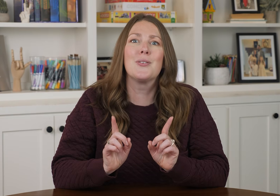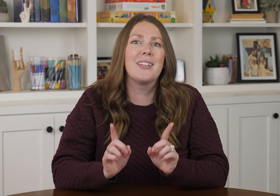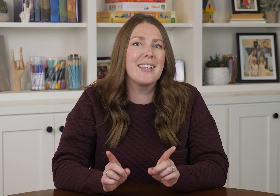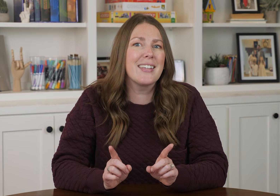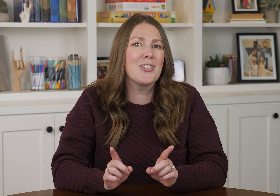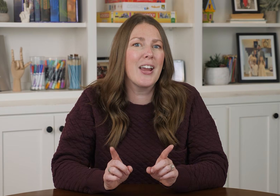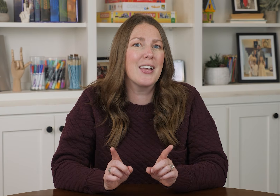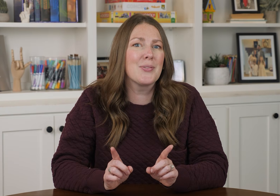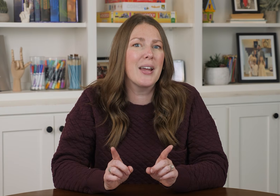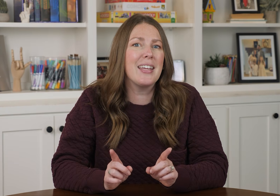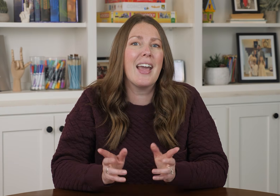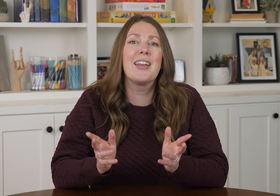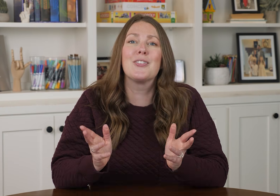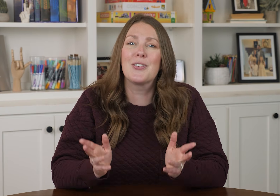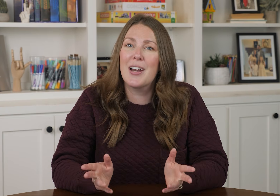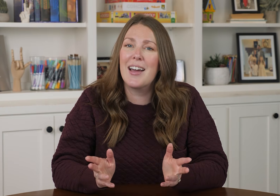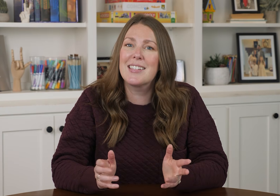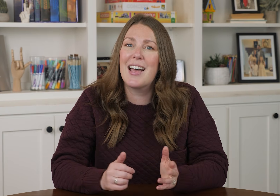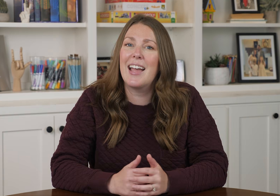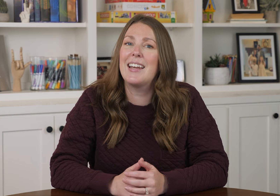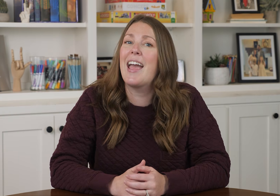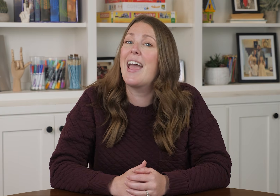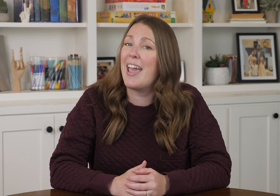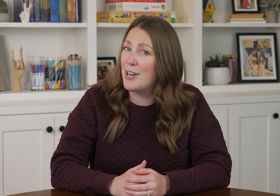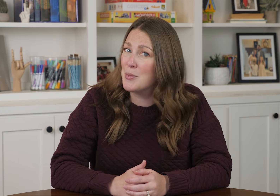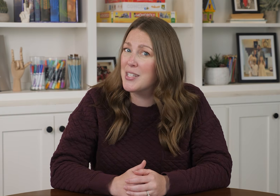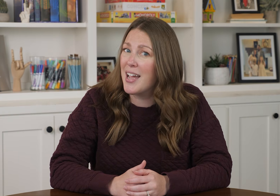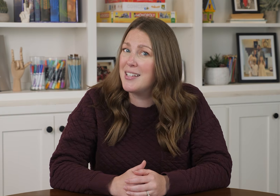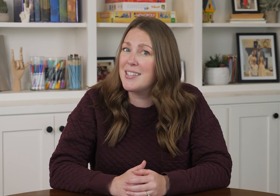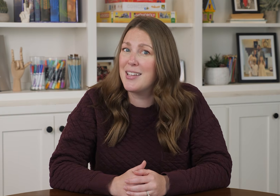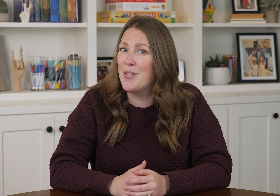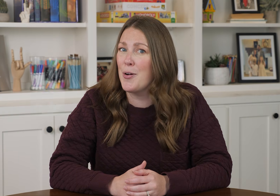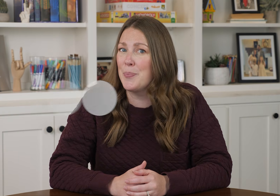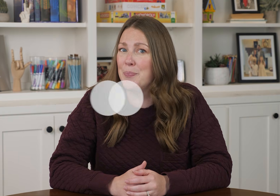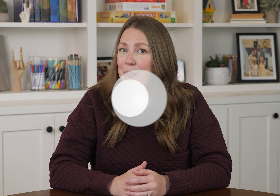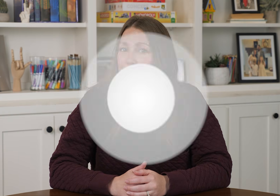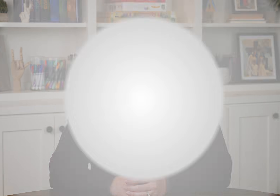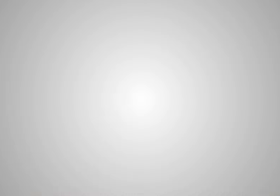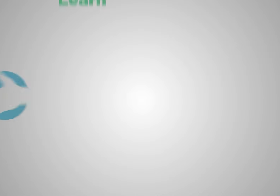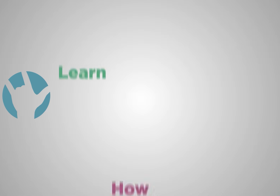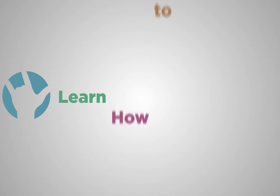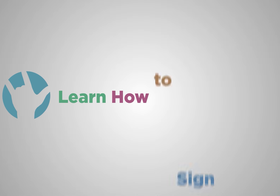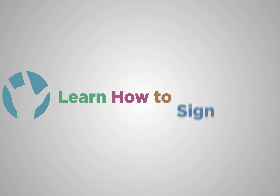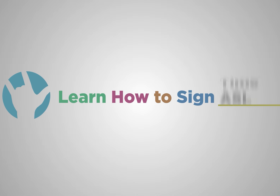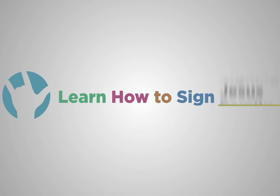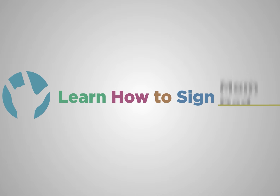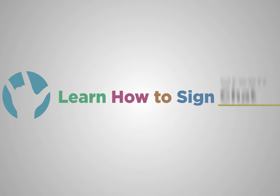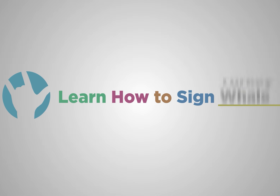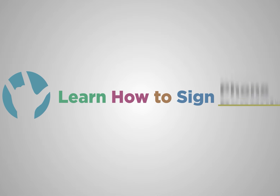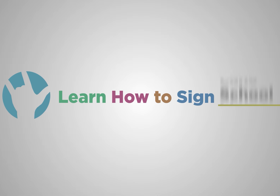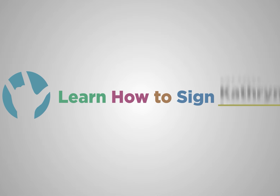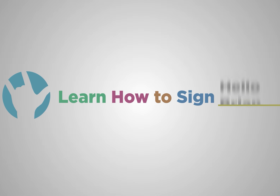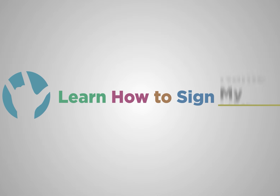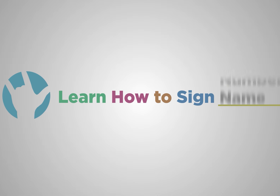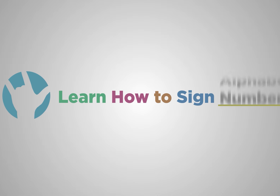So, let's get your hands ready and learn how to sign animal signs in the home.